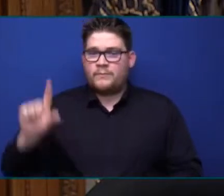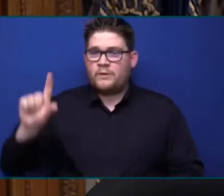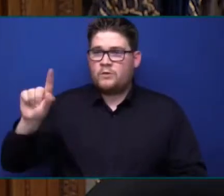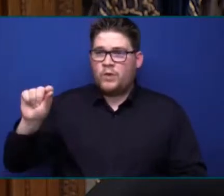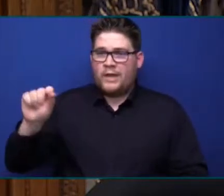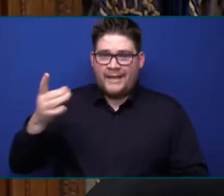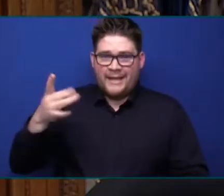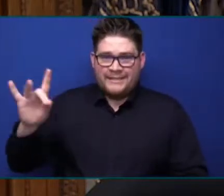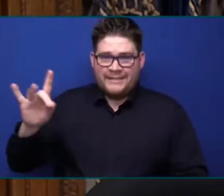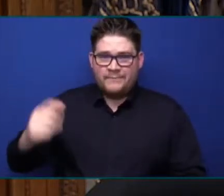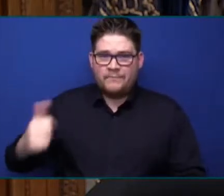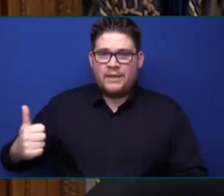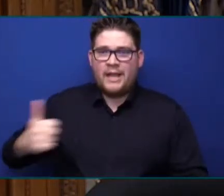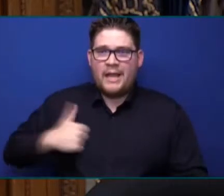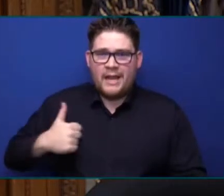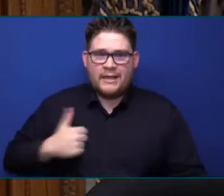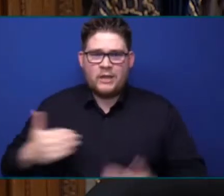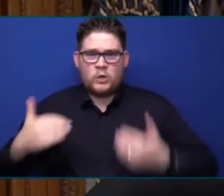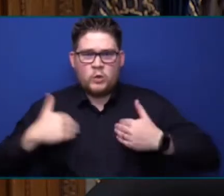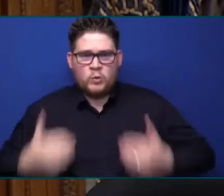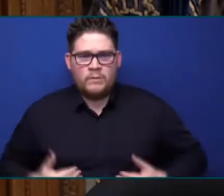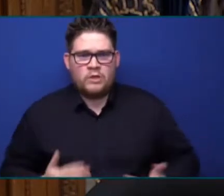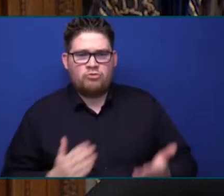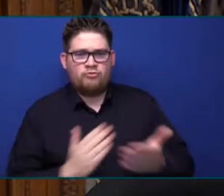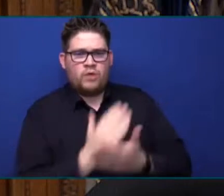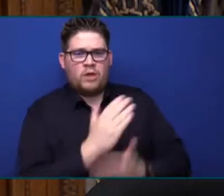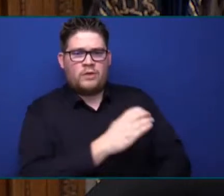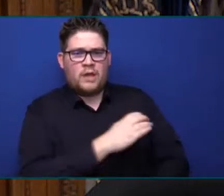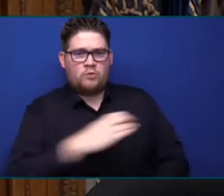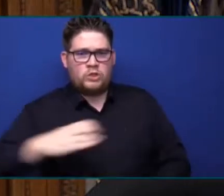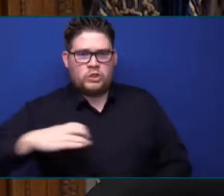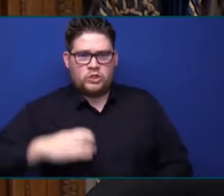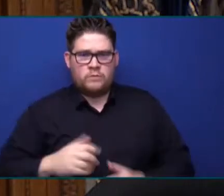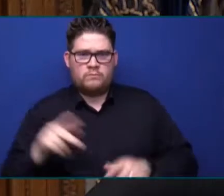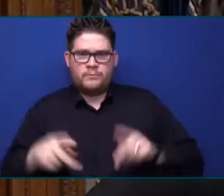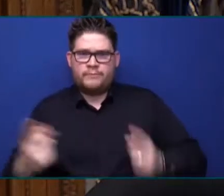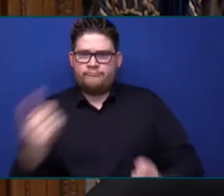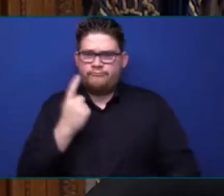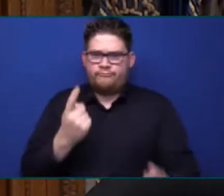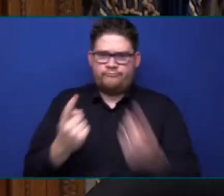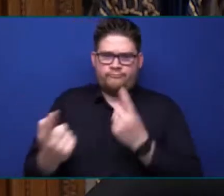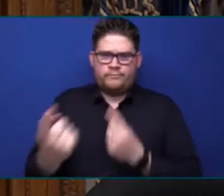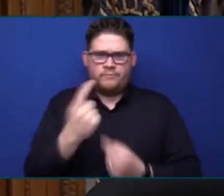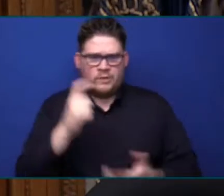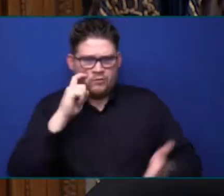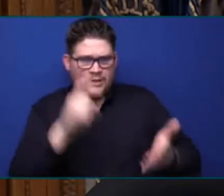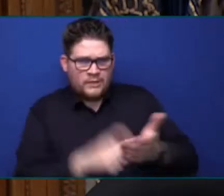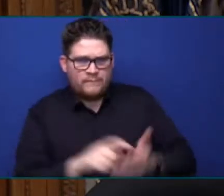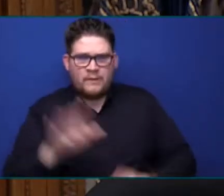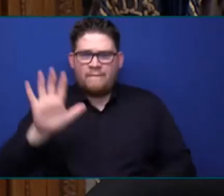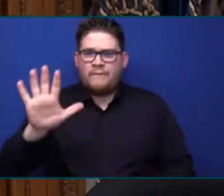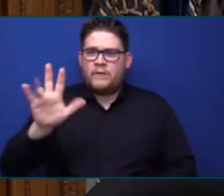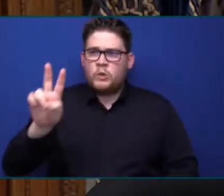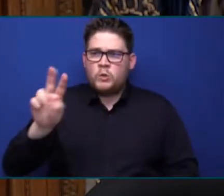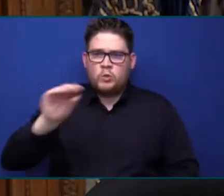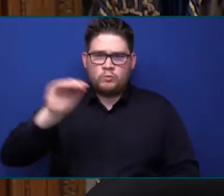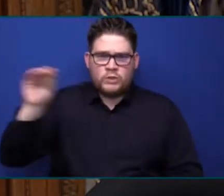in 52 percent of its cases, an increase of 33 percent since 2008. The fact is we live